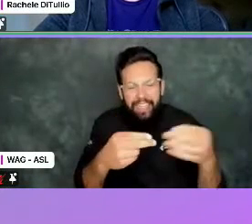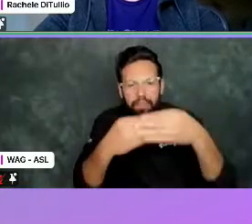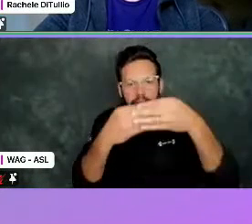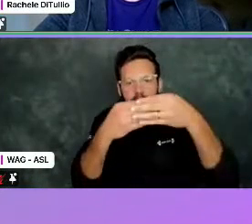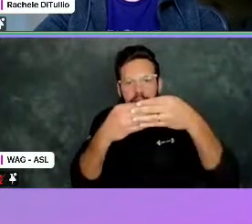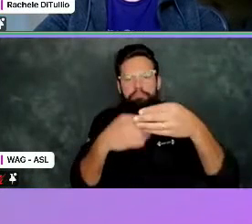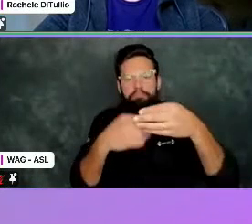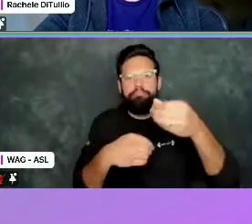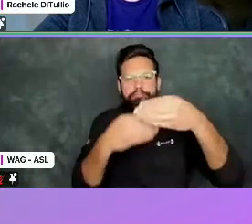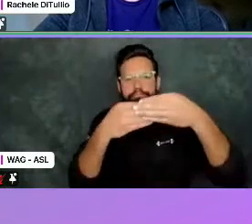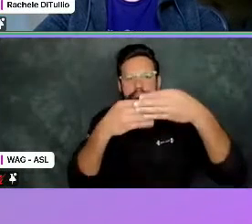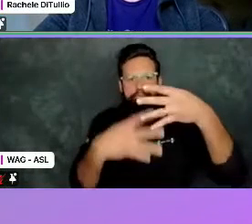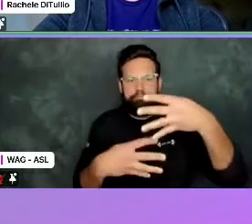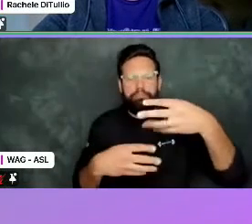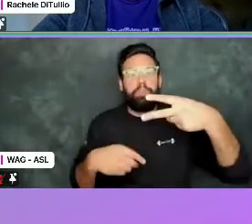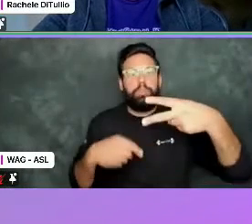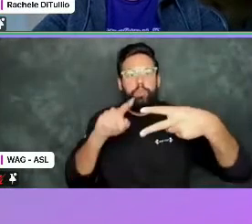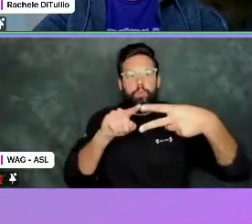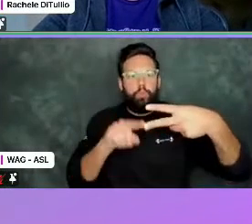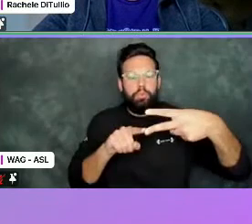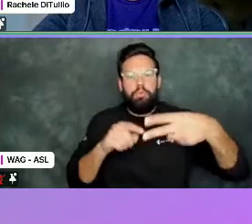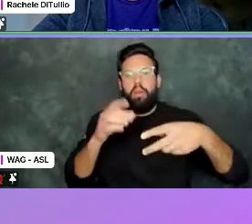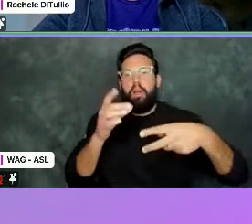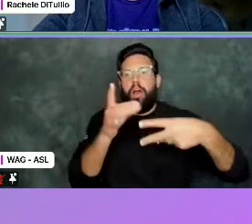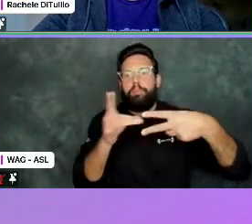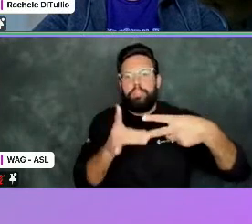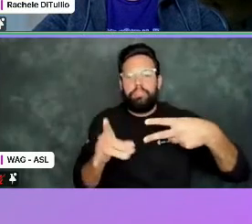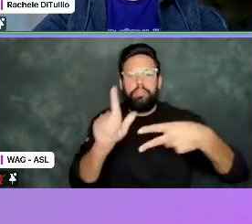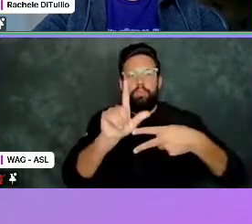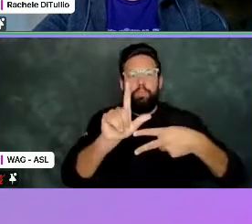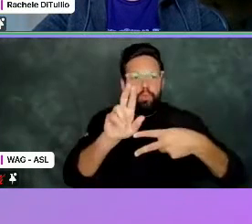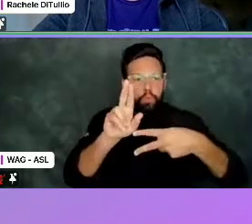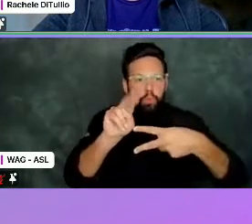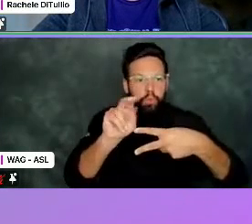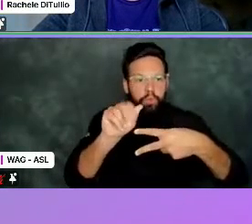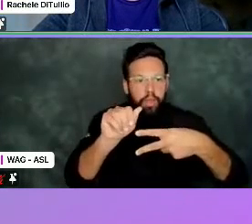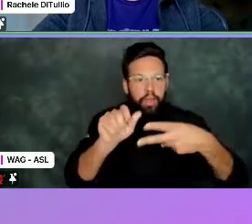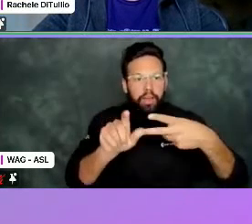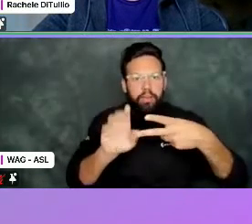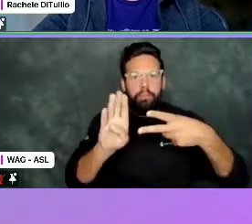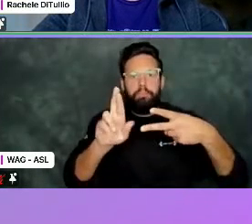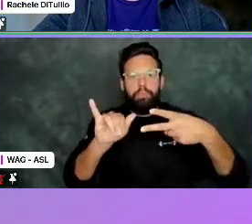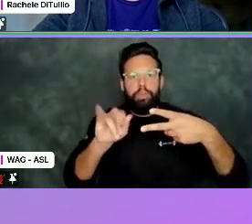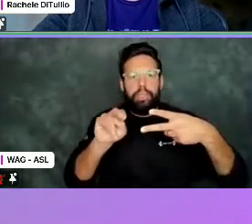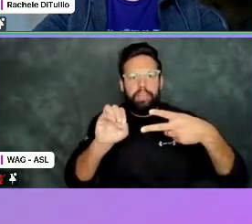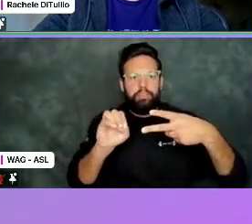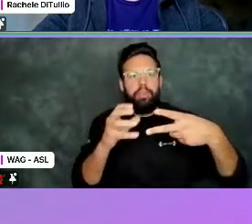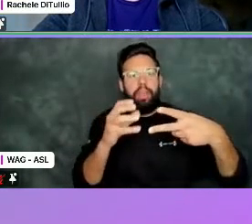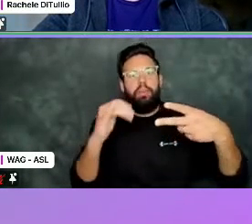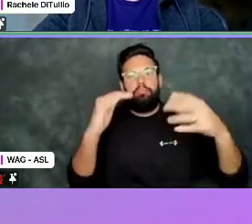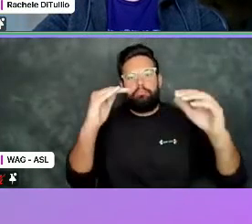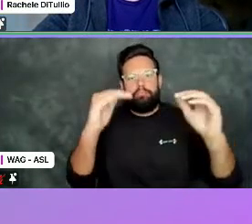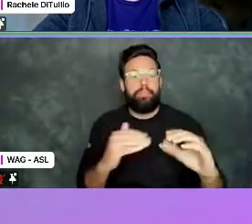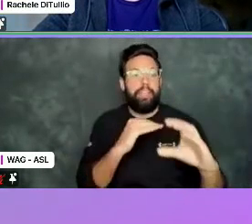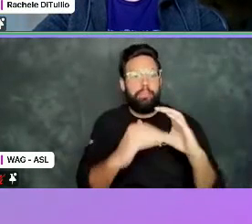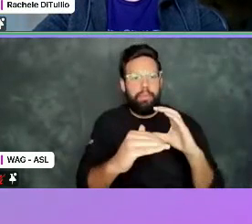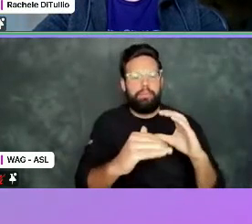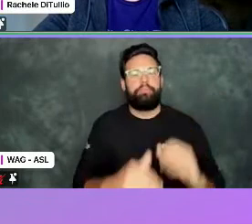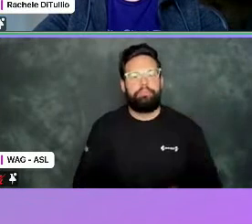autocomplete. And we can see that the little autocomplete menu is dropping down and gives us two possible